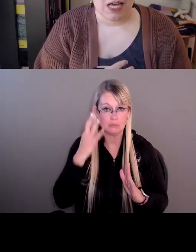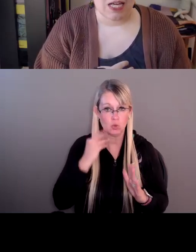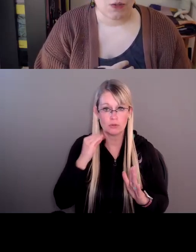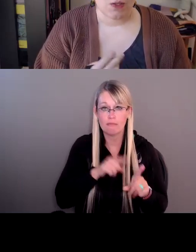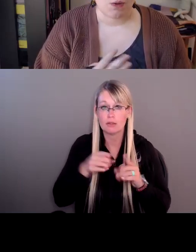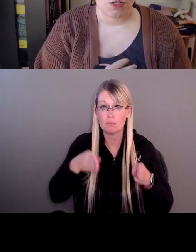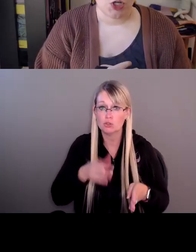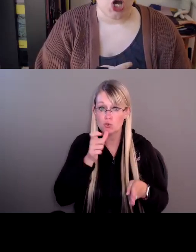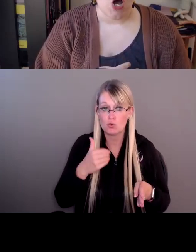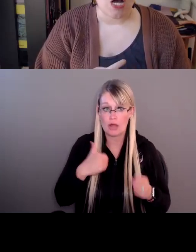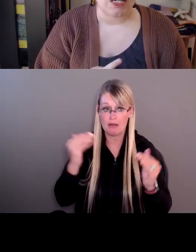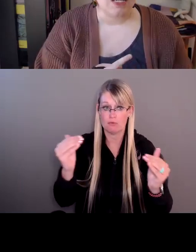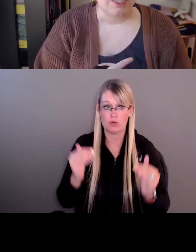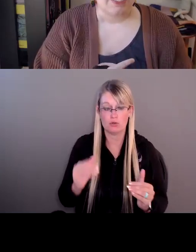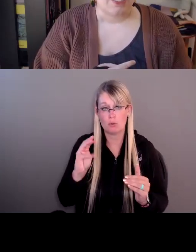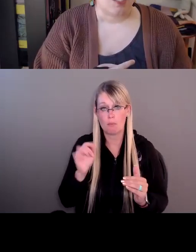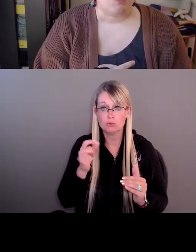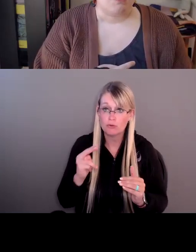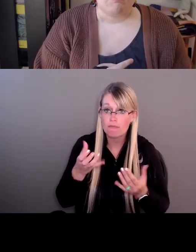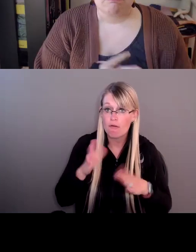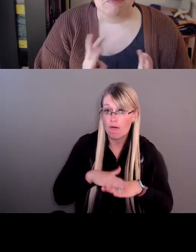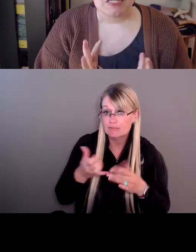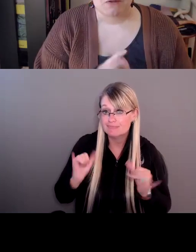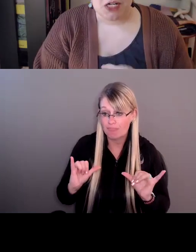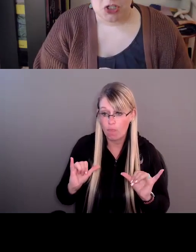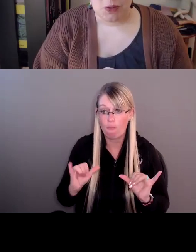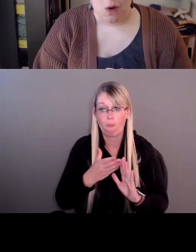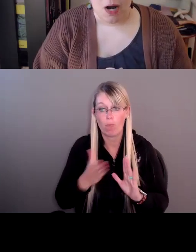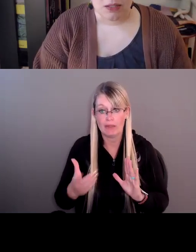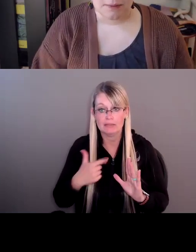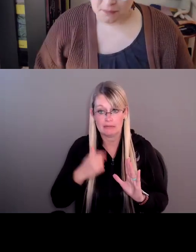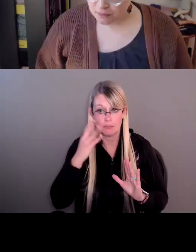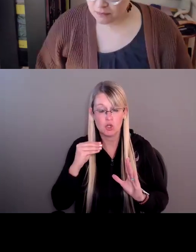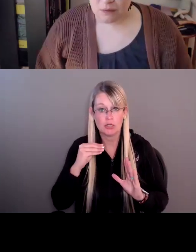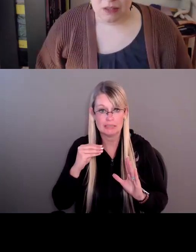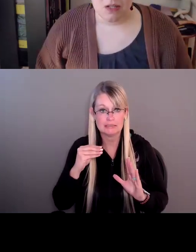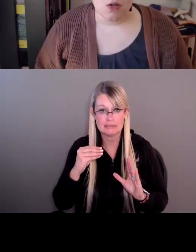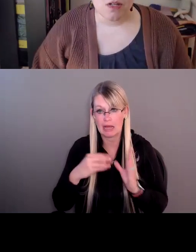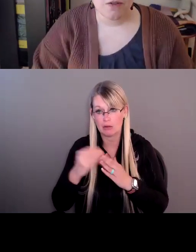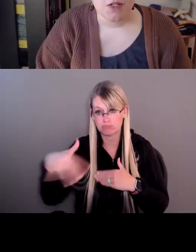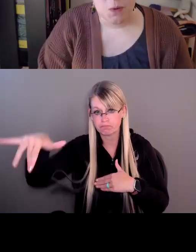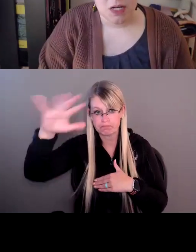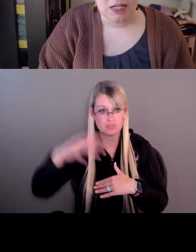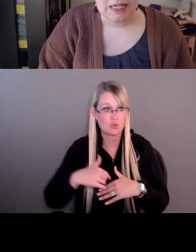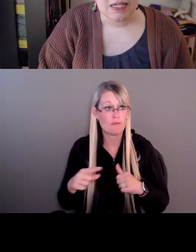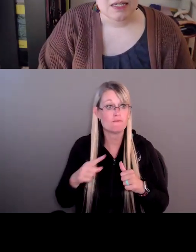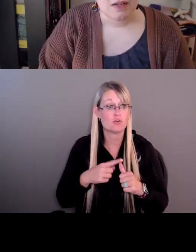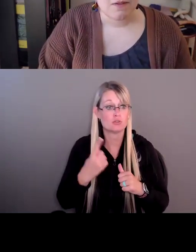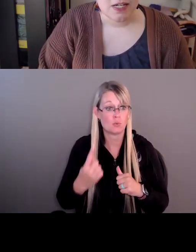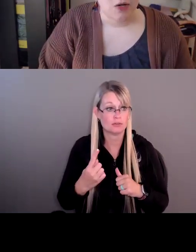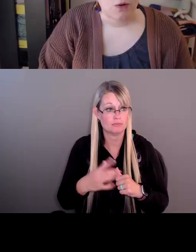has reduced motion turned on, things that I have run into in the wild. So this first one is a video